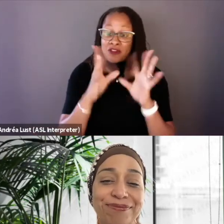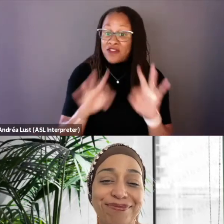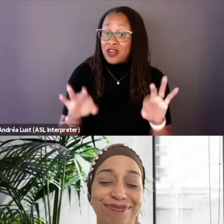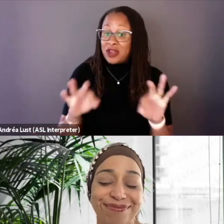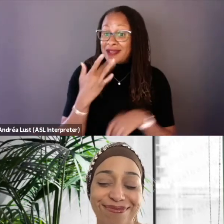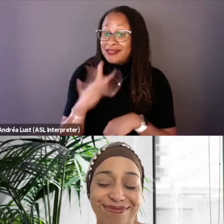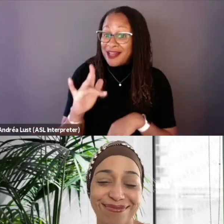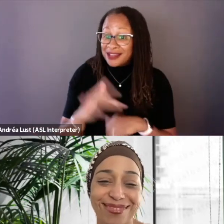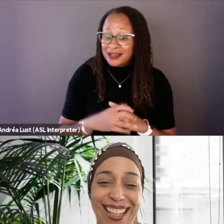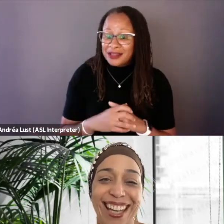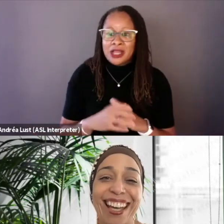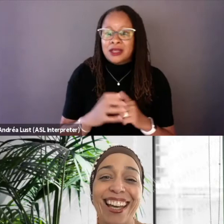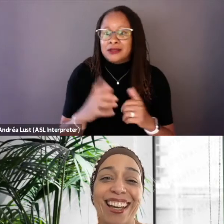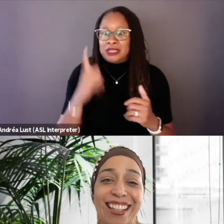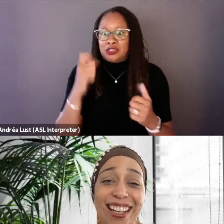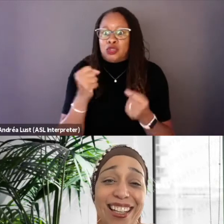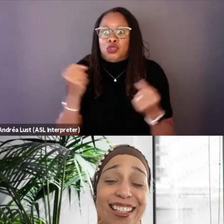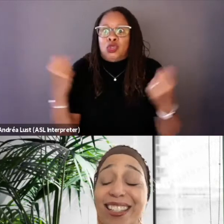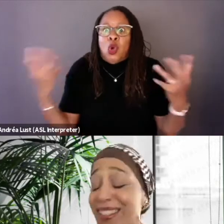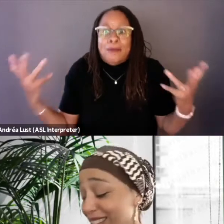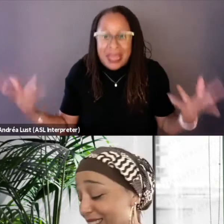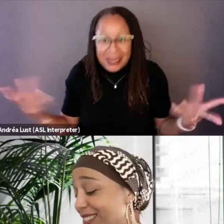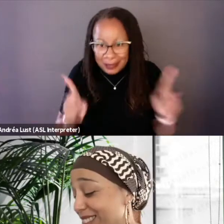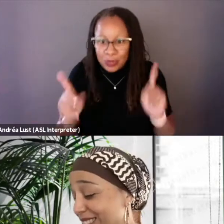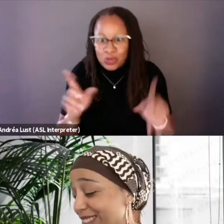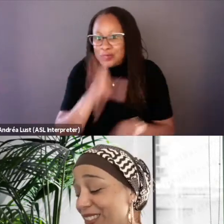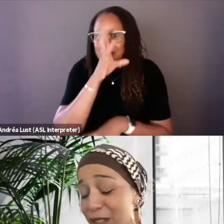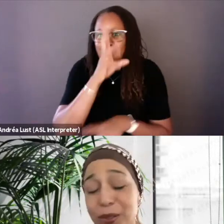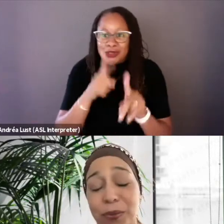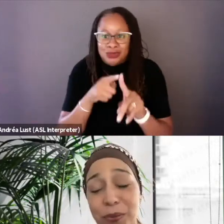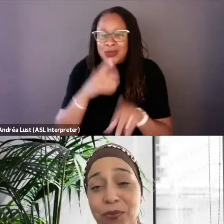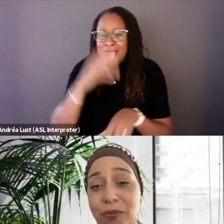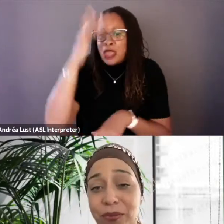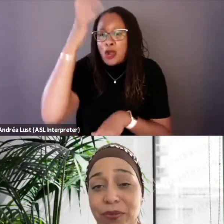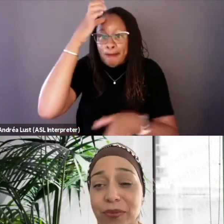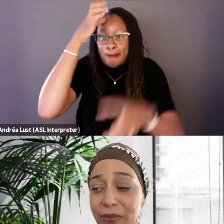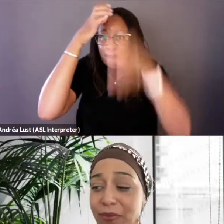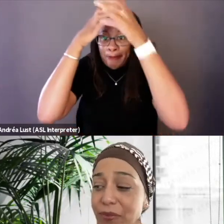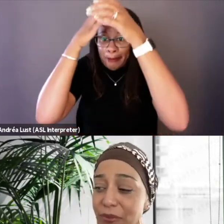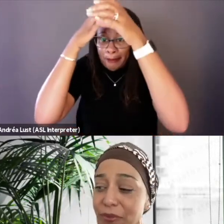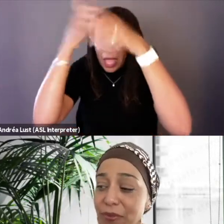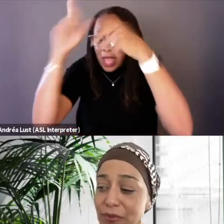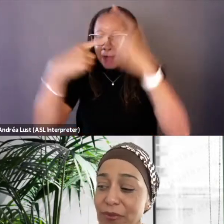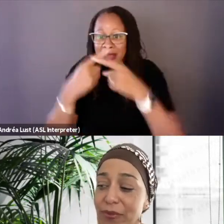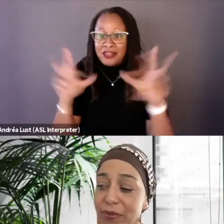out there. Yes. And we don't have to make anything up.